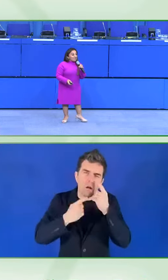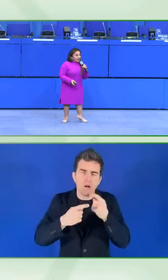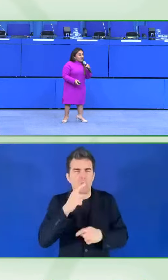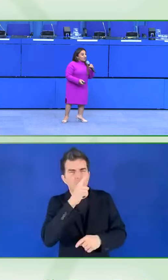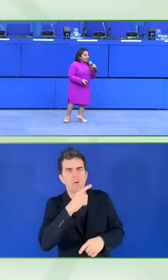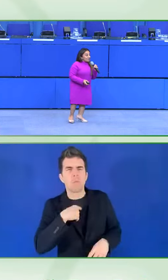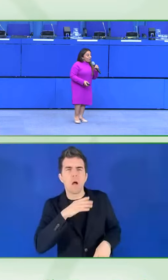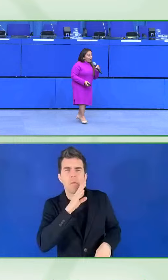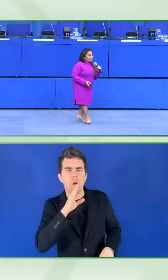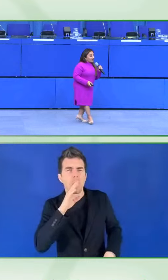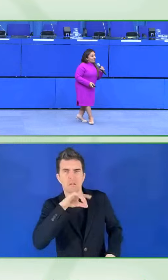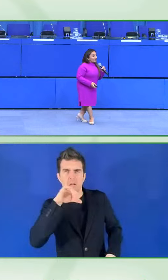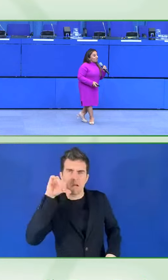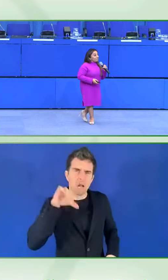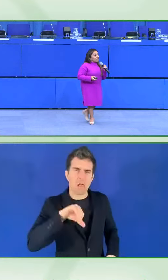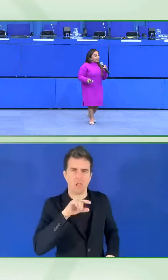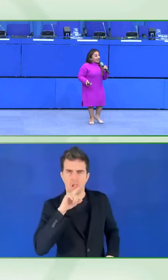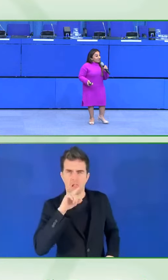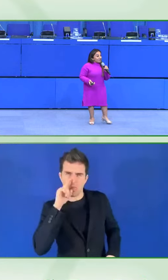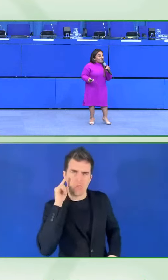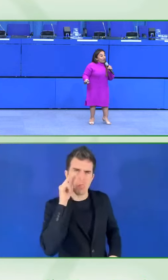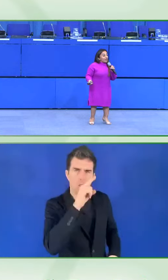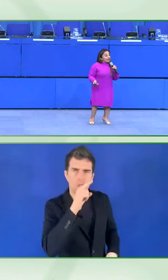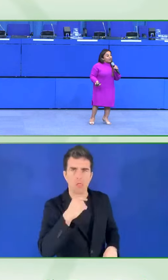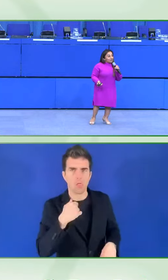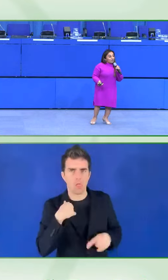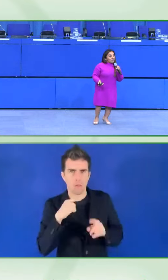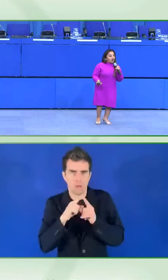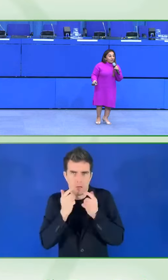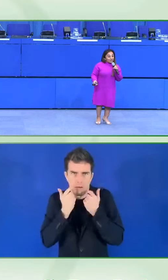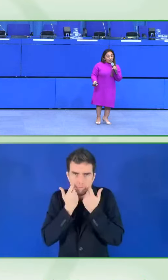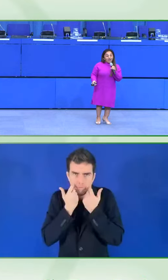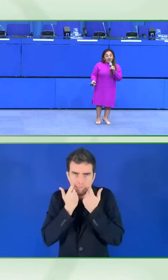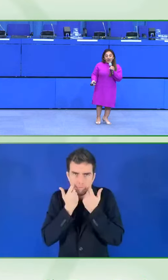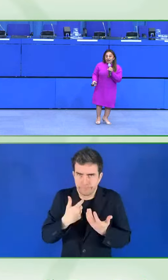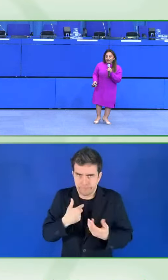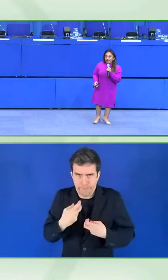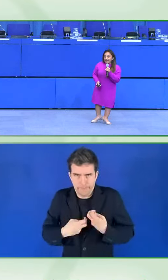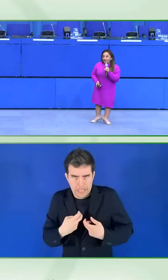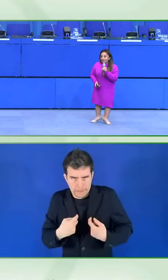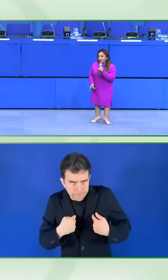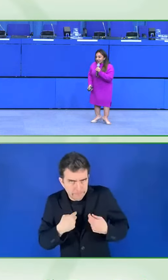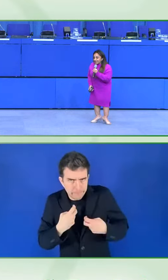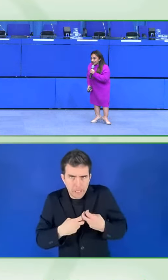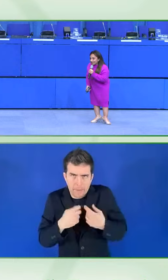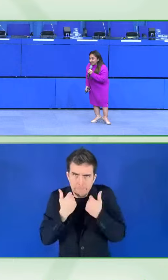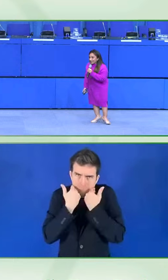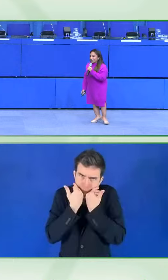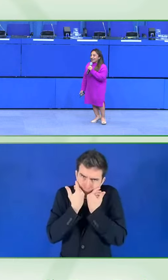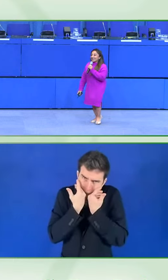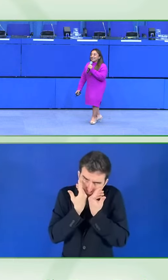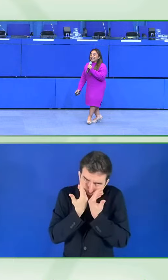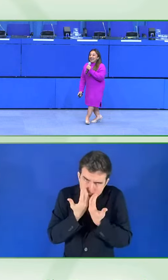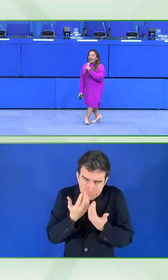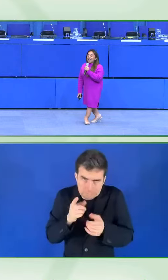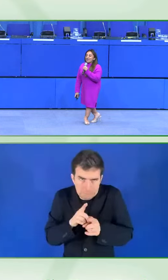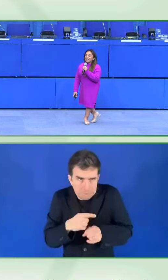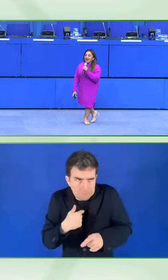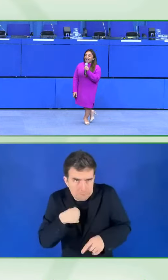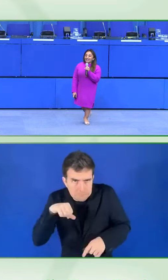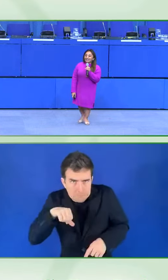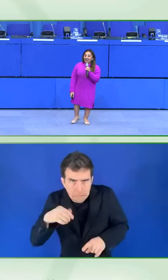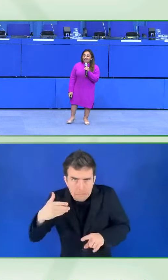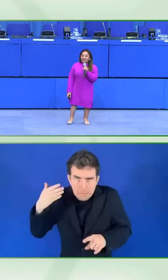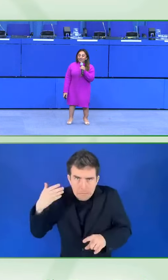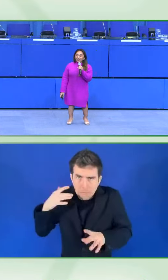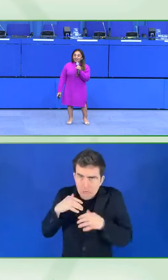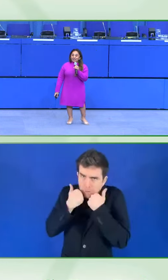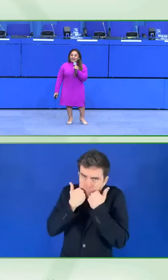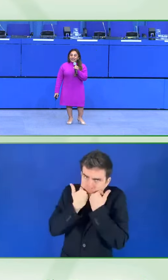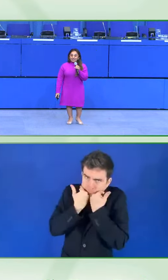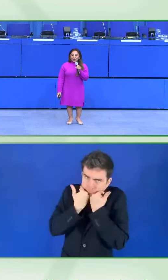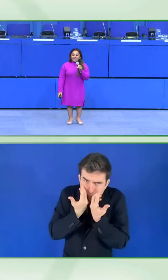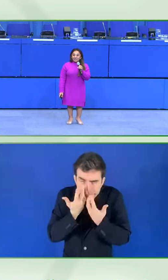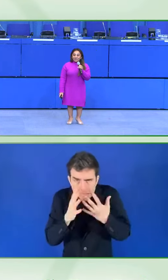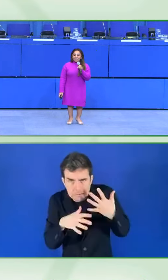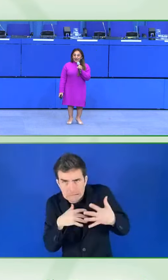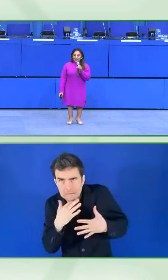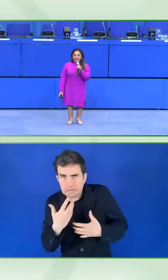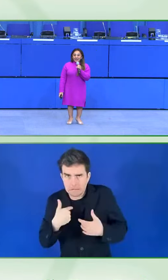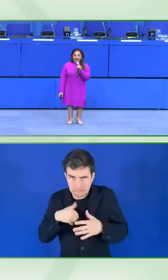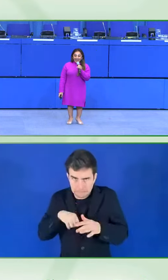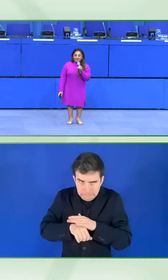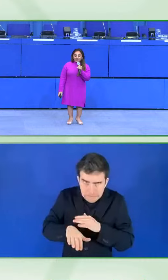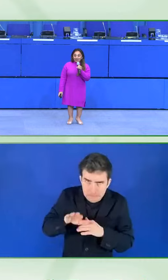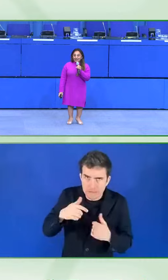I was born with a rare genetic condition, and on the screen there is a picture of my